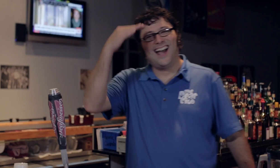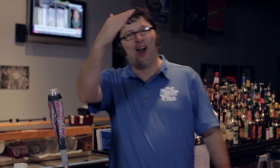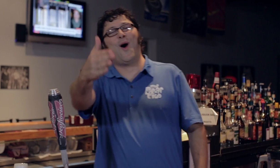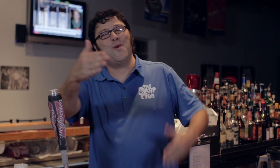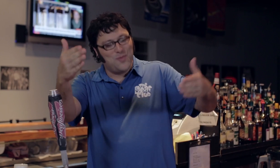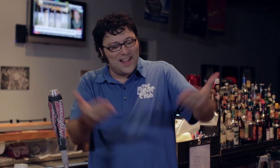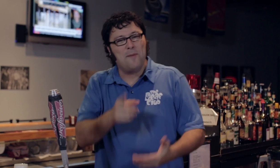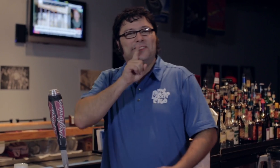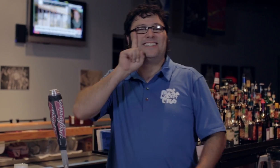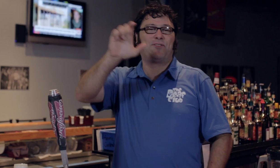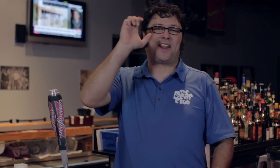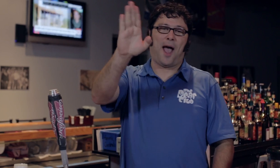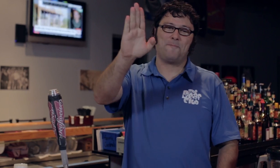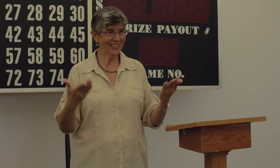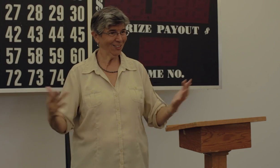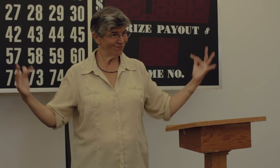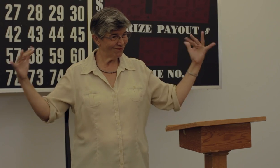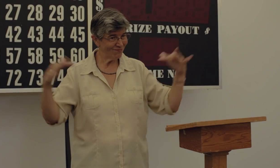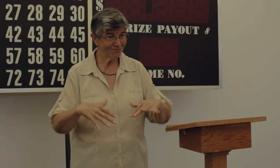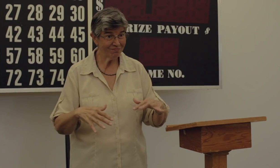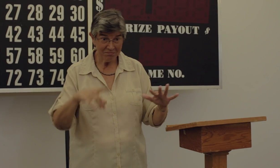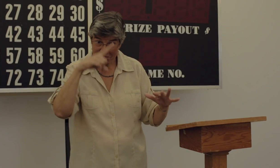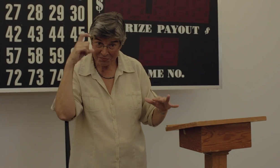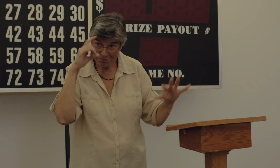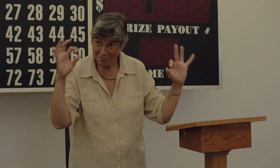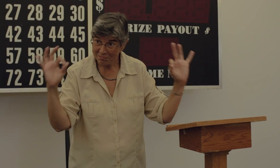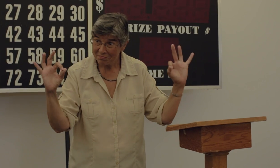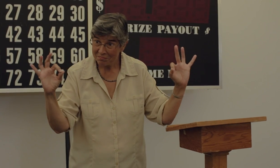Hello! Welcome to the Deaf Club! Now that we're all here, how was your summer?